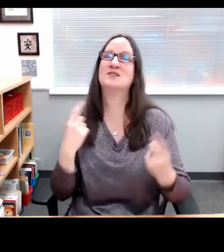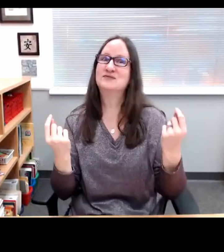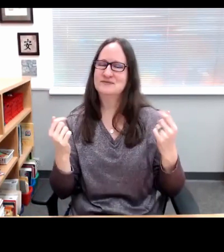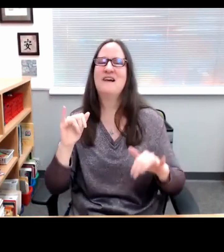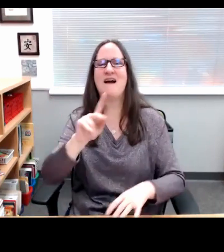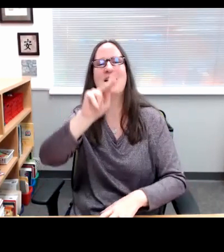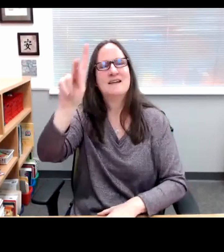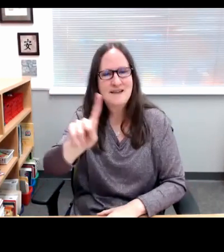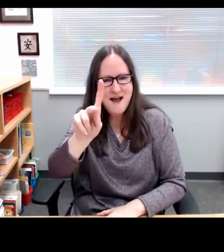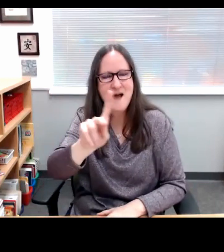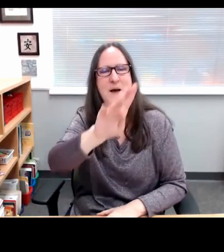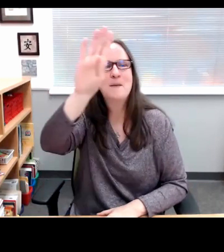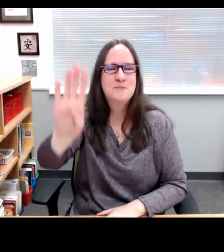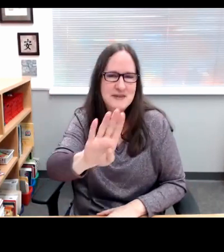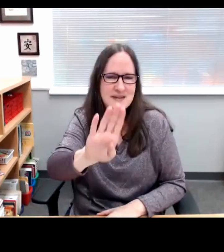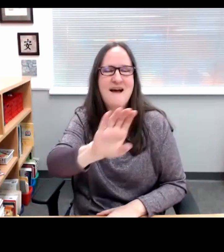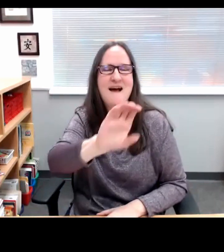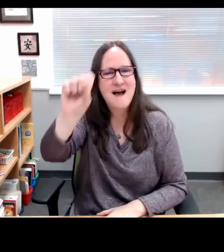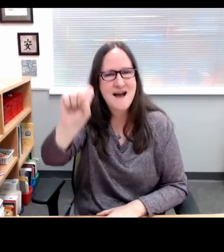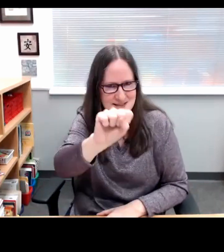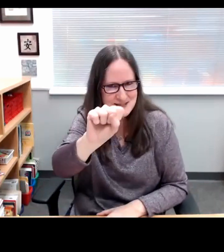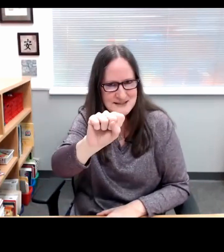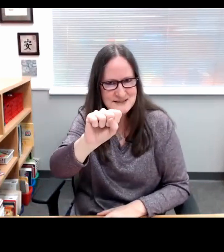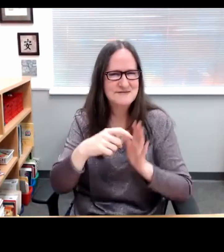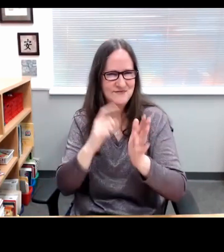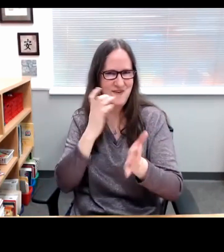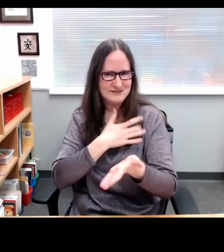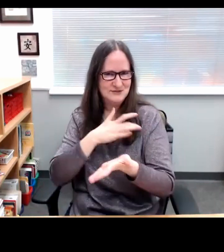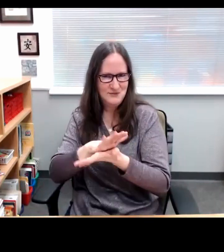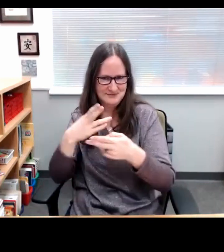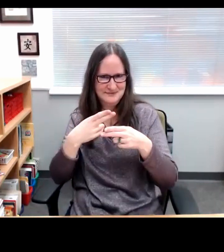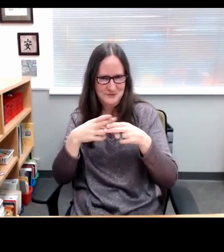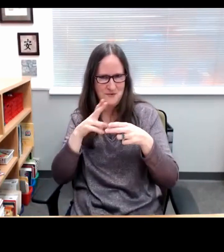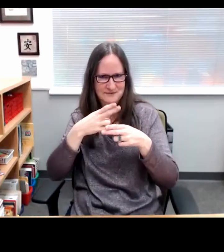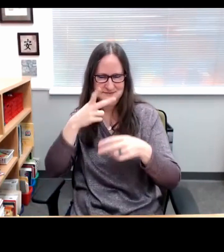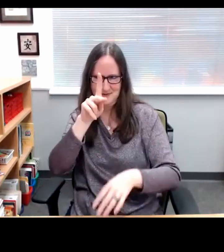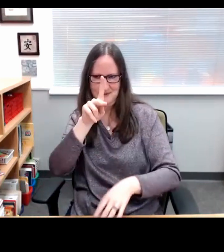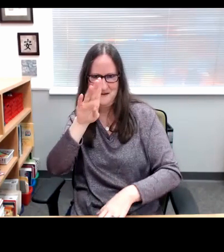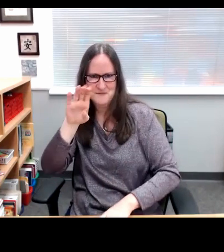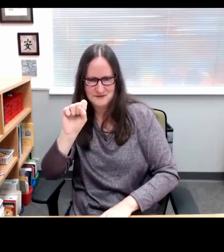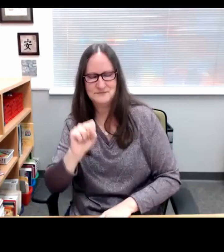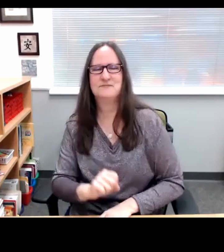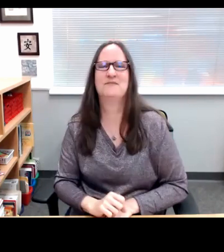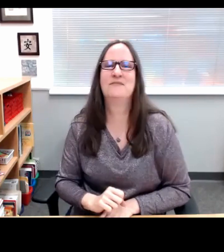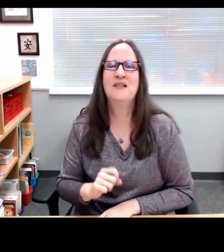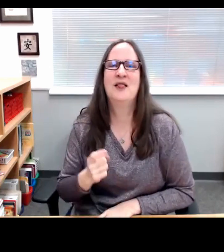very monotone. So we'll do it circular K, B, and S, because that's our school acronym.